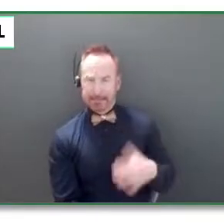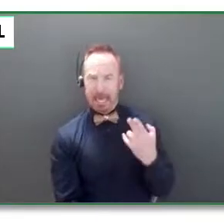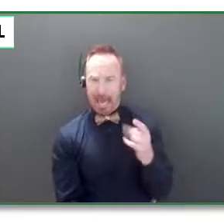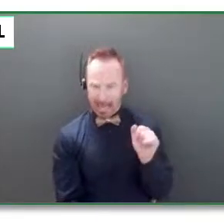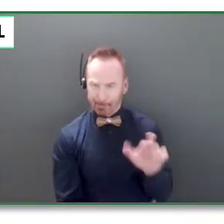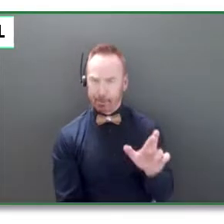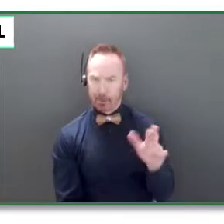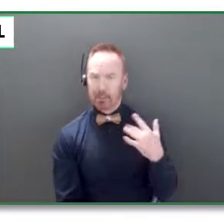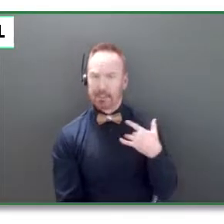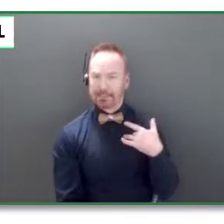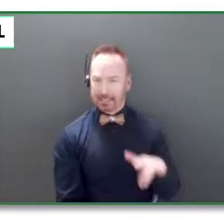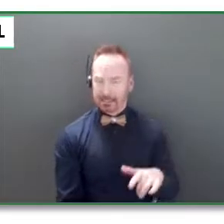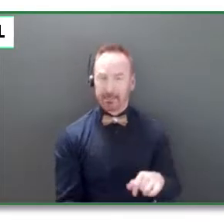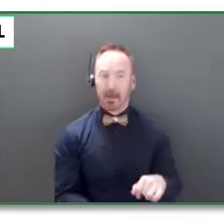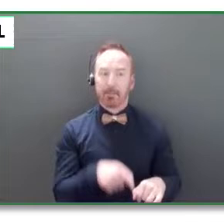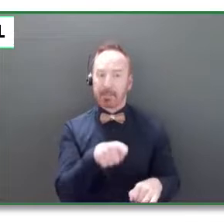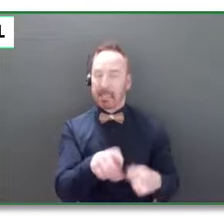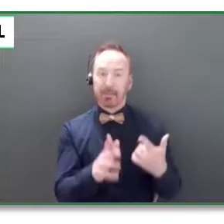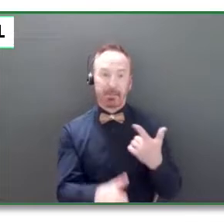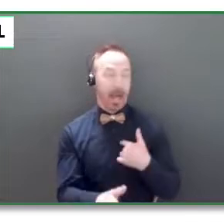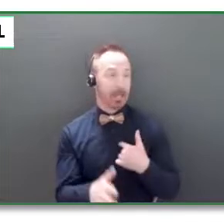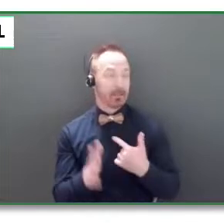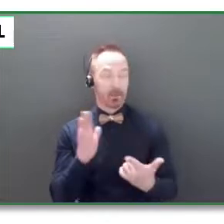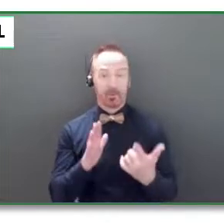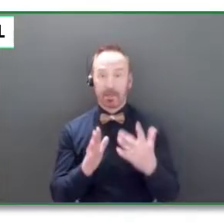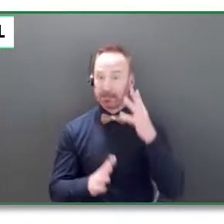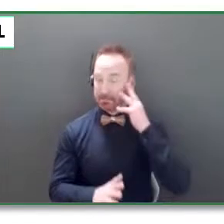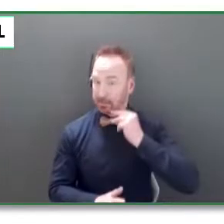can make or break the moment. For a team member who has a visual